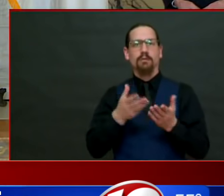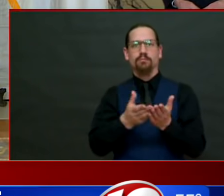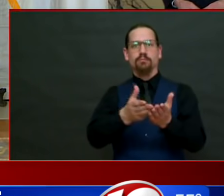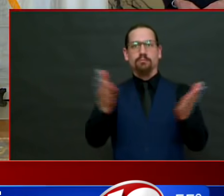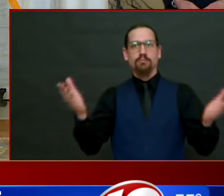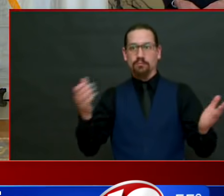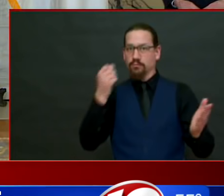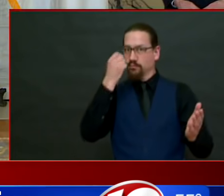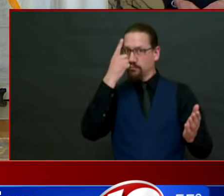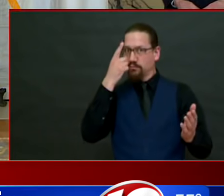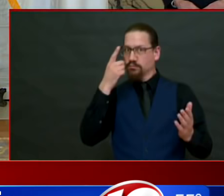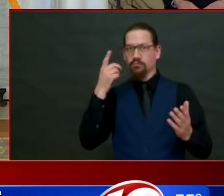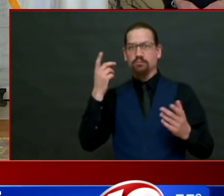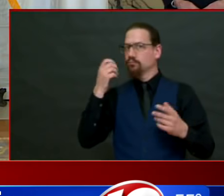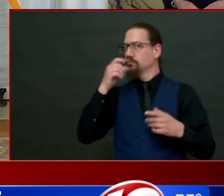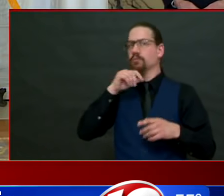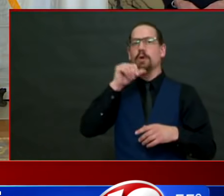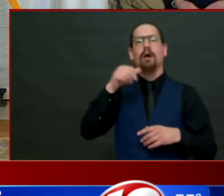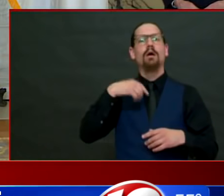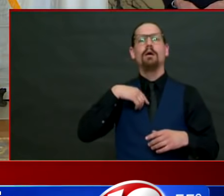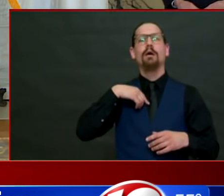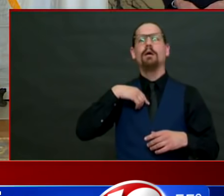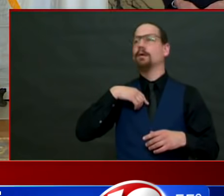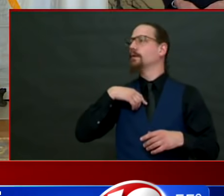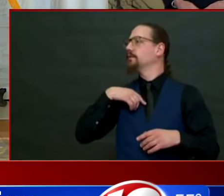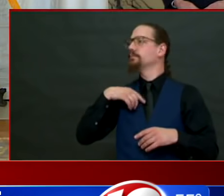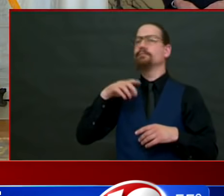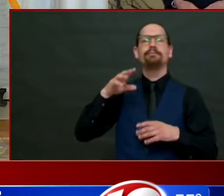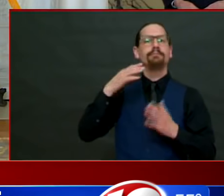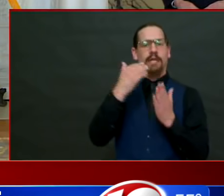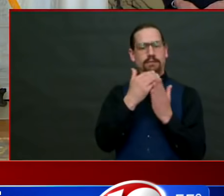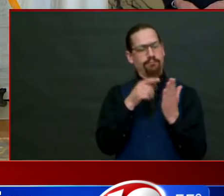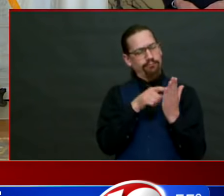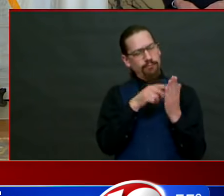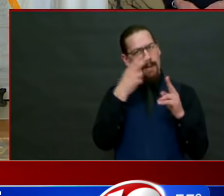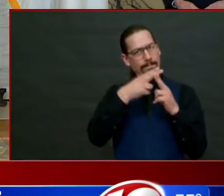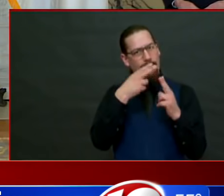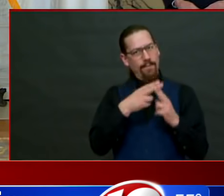INVITING THEM TO GO TO ONE OF THESE FOUR STOP & SHOP LOCATIONS IN ORDER TO GET TESTED.